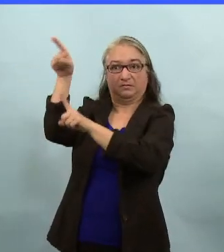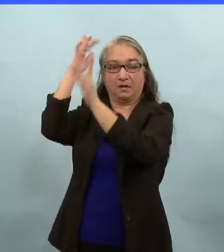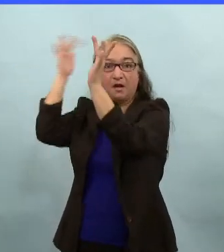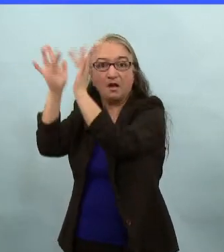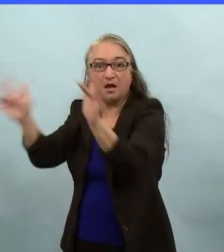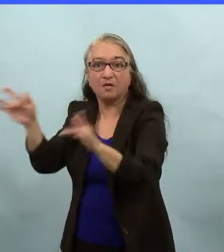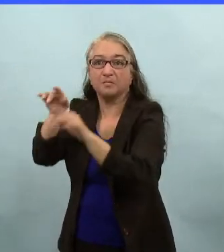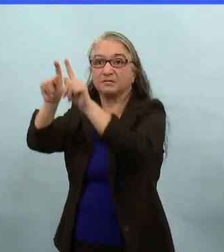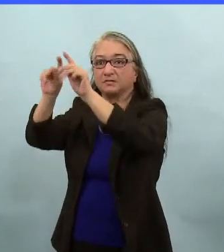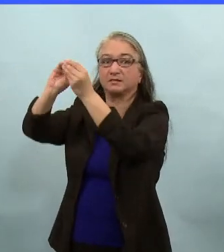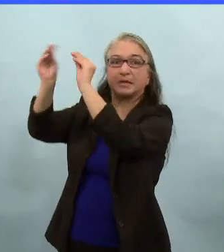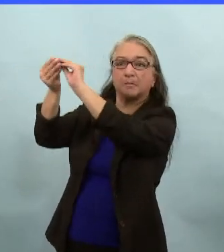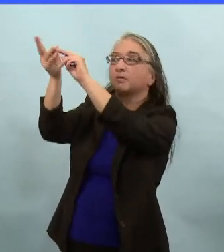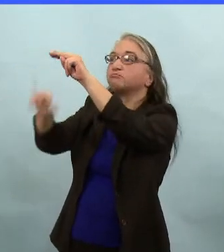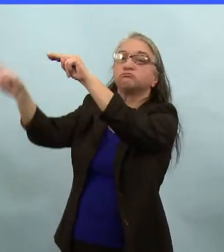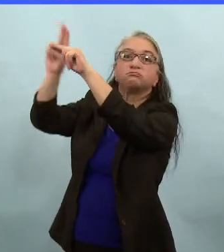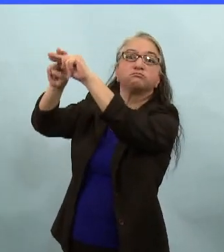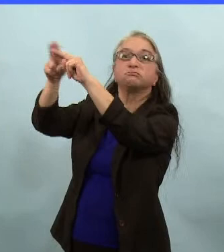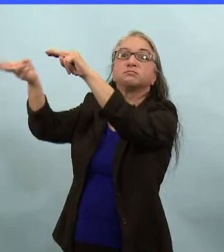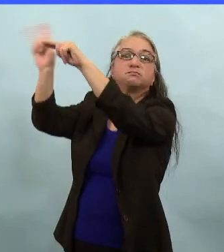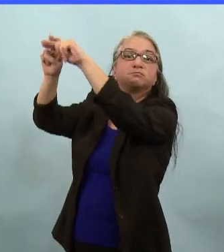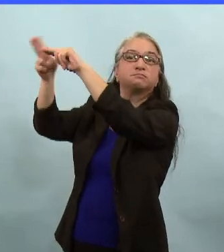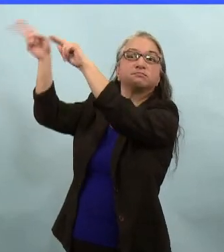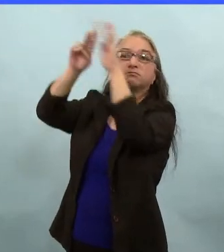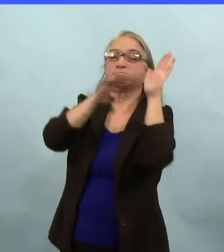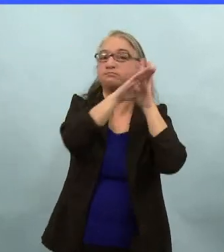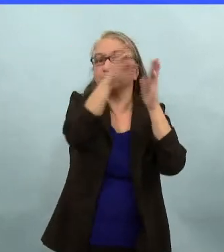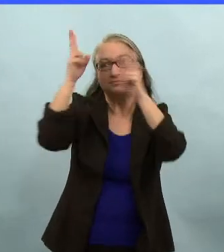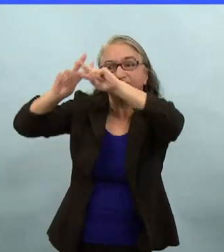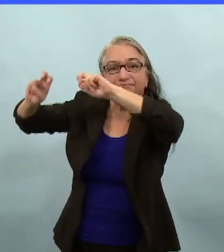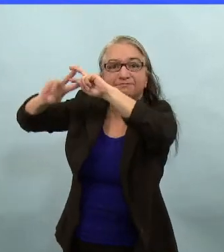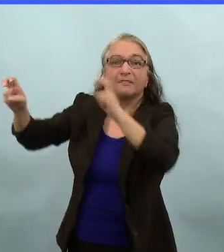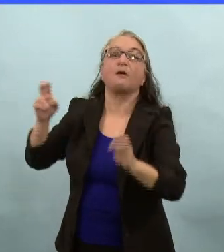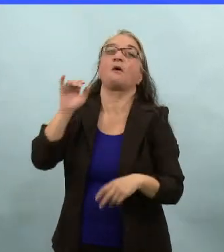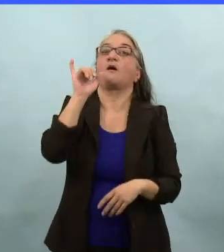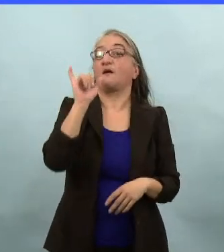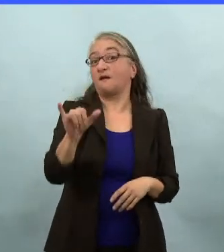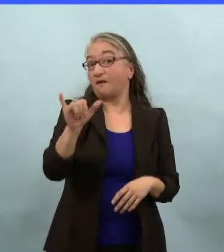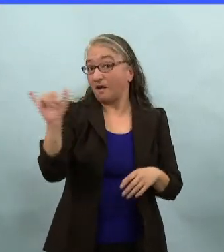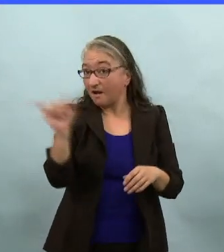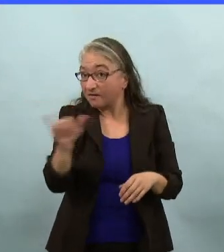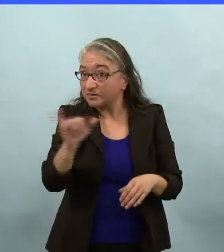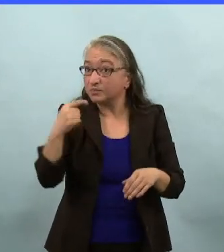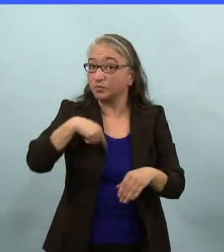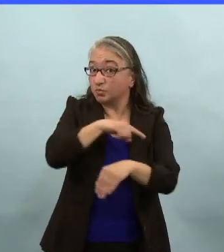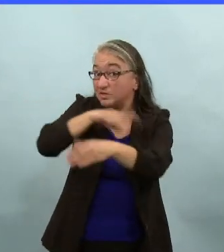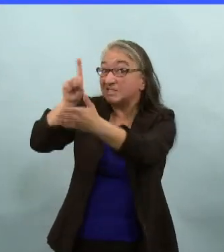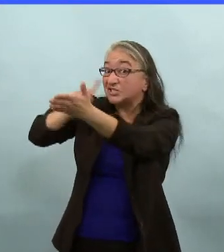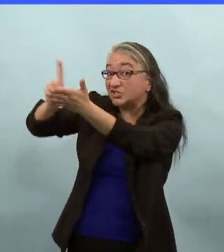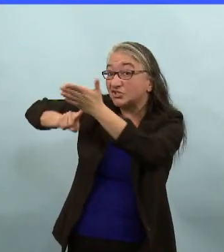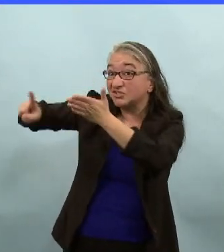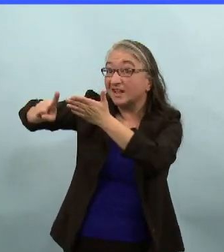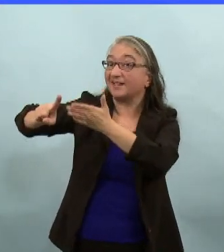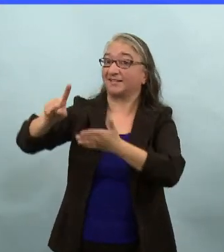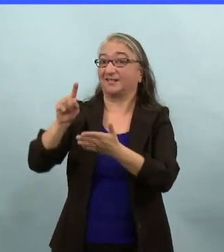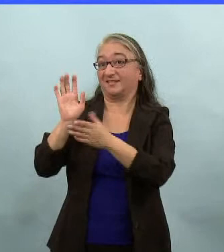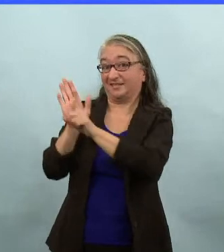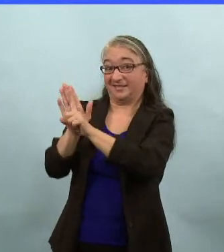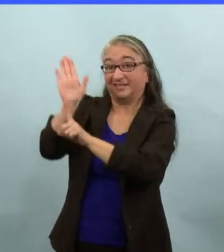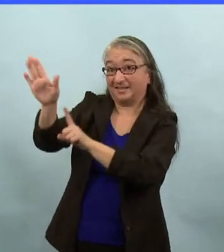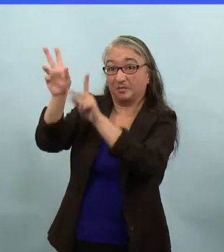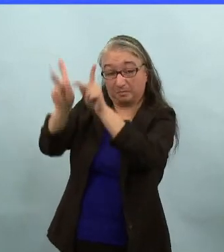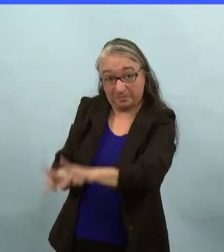we are doing chart reviews as well i should share that are doing chart reviews to assess where we